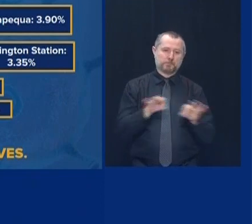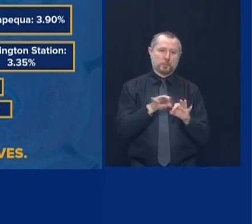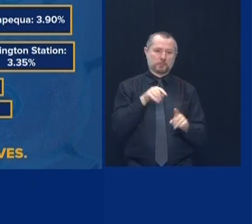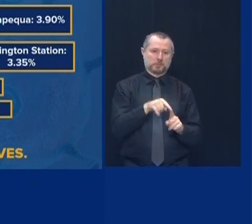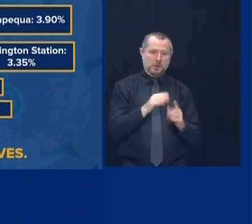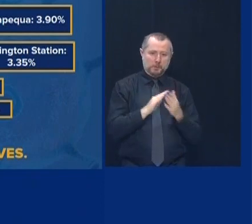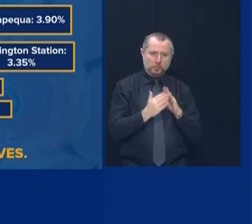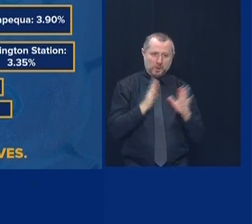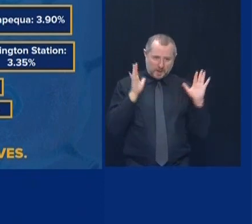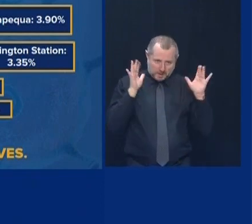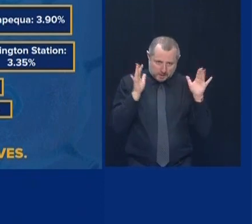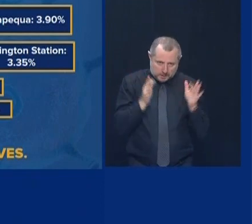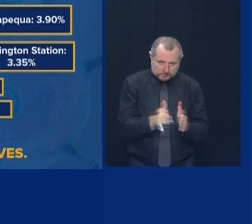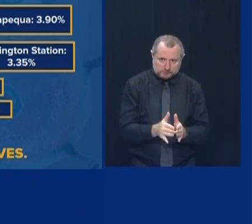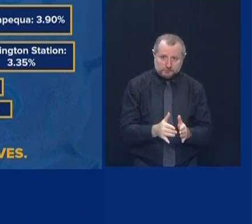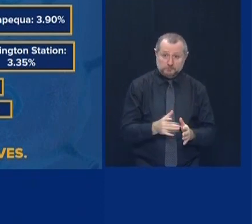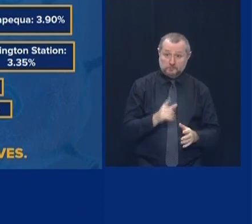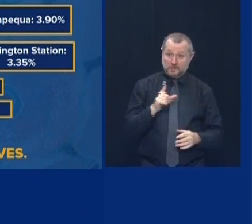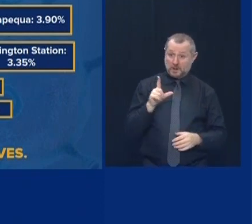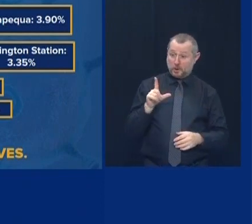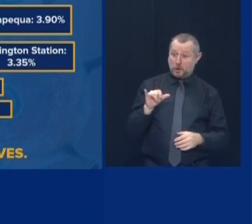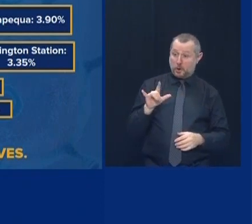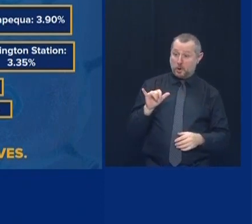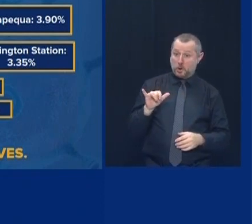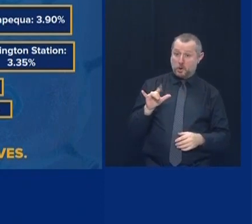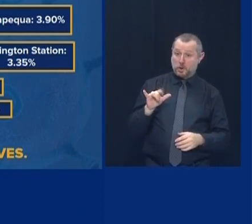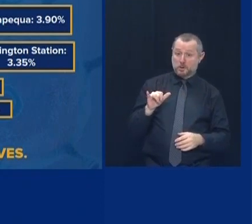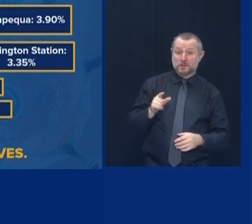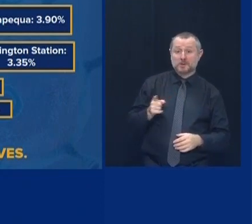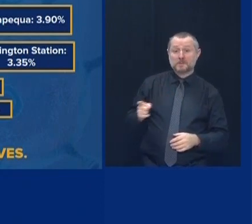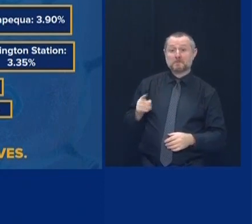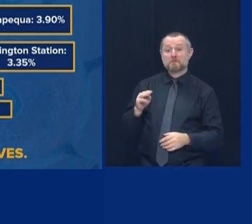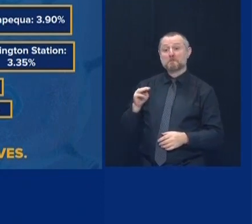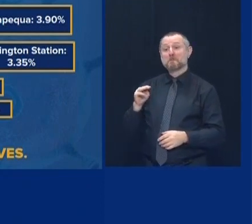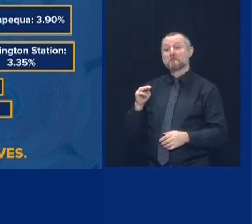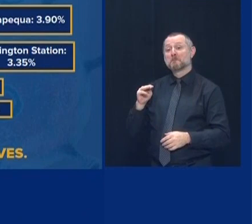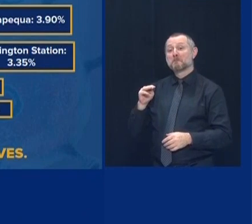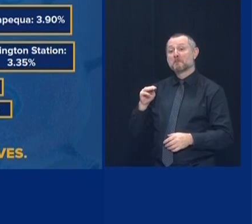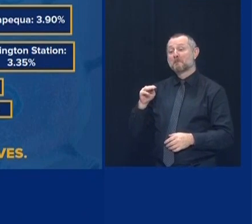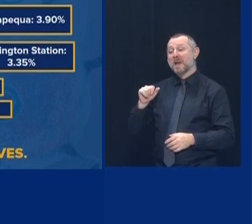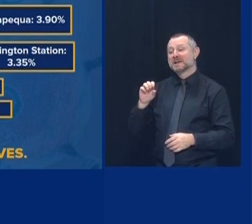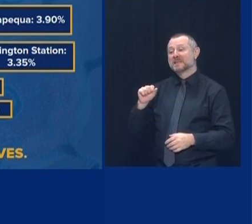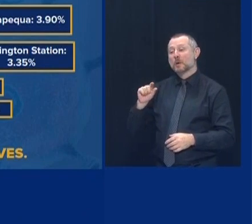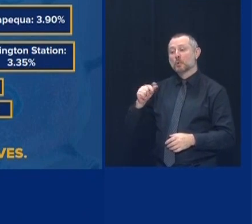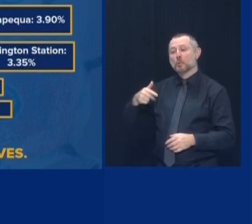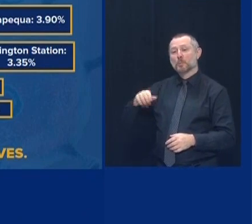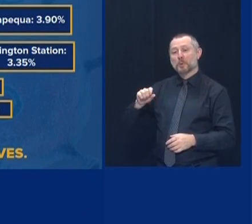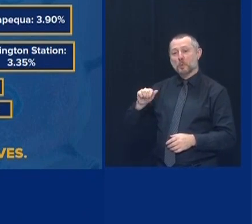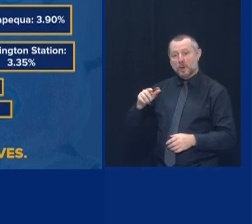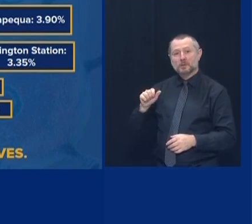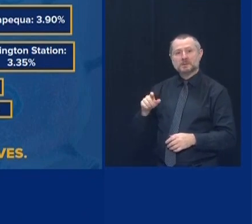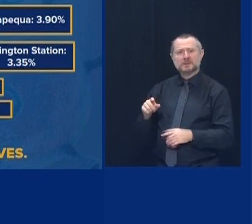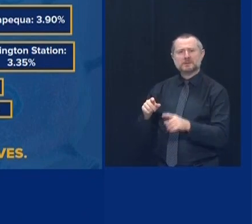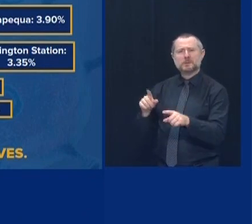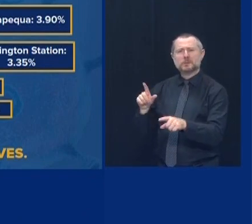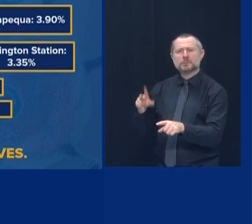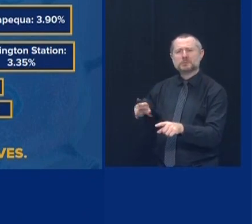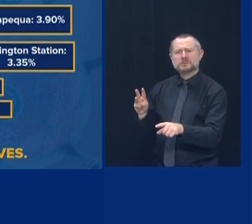IT ISÑi NOT WHAT'S THE INFECTION RATE. WHAT IS YOUR COMMUNITY'S INFECTION RATE?ñr